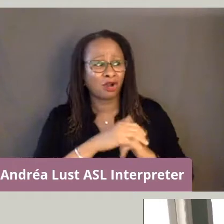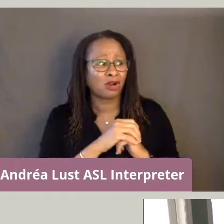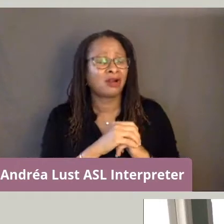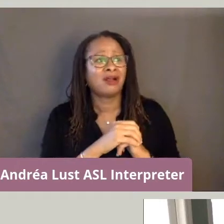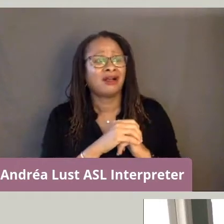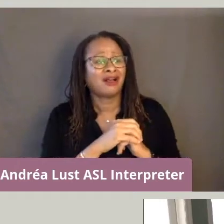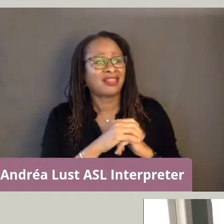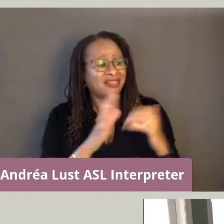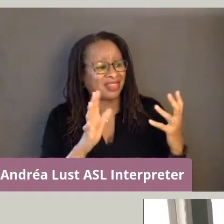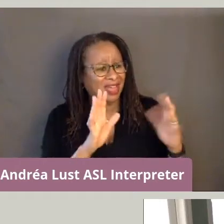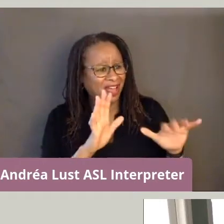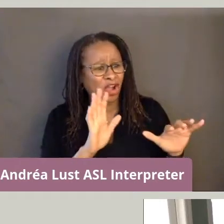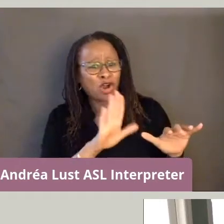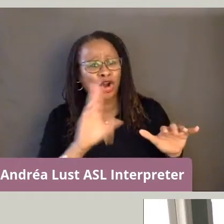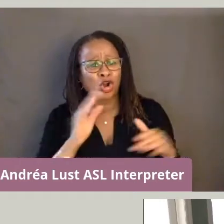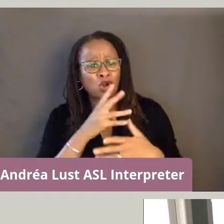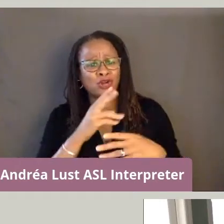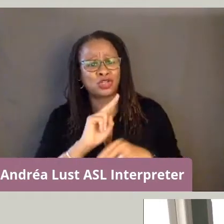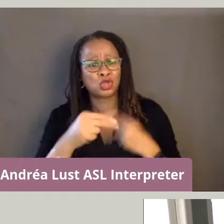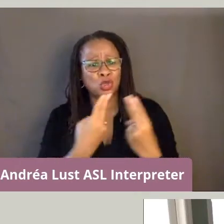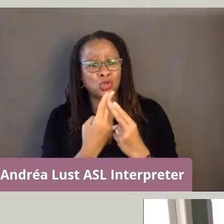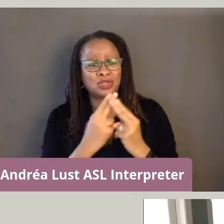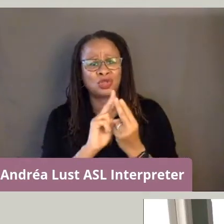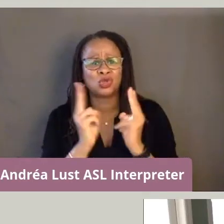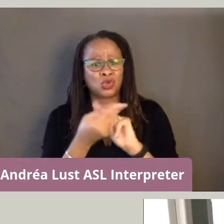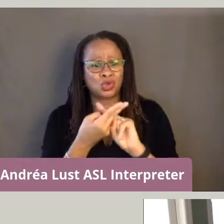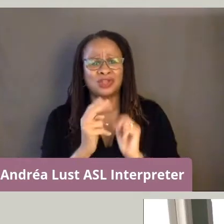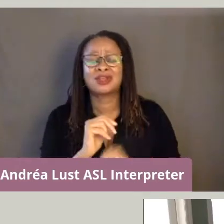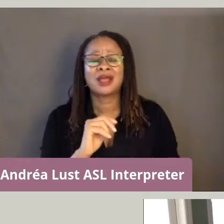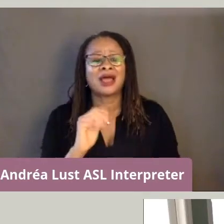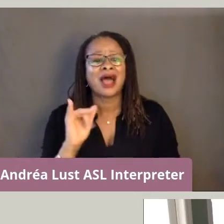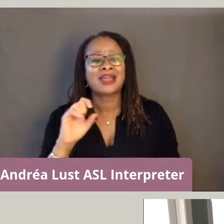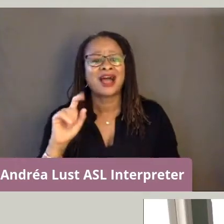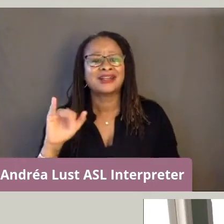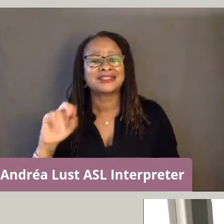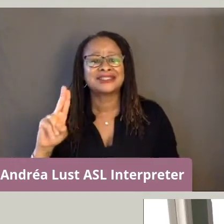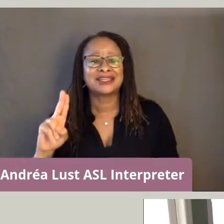which is the largest tech union in the world, might not be the most welcoming place for a trans person.